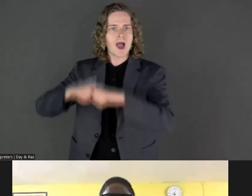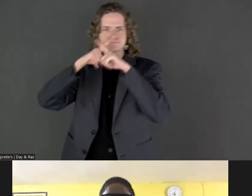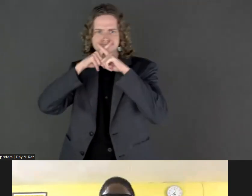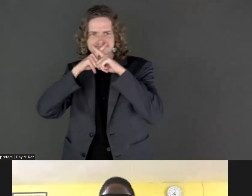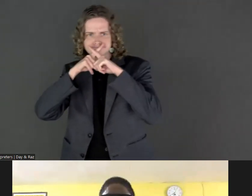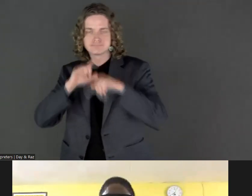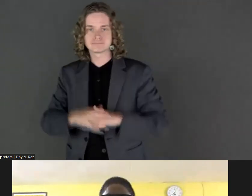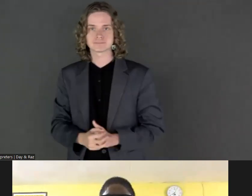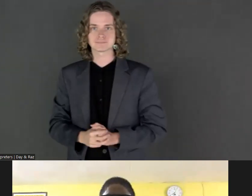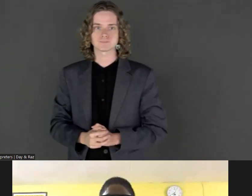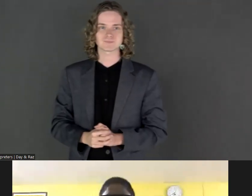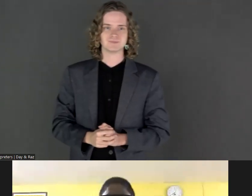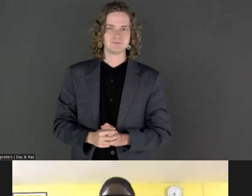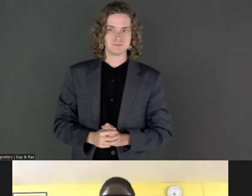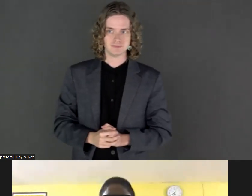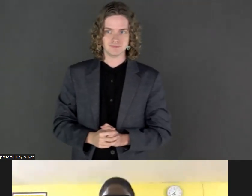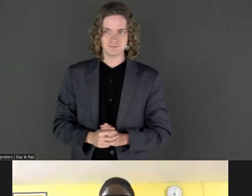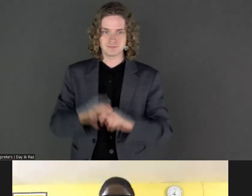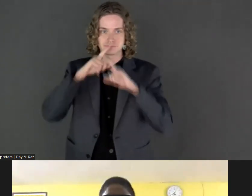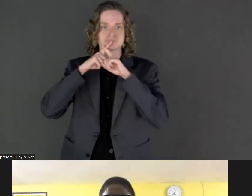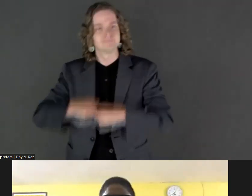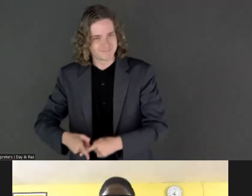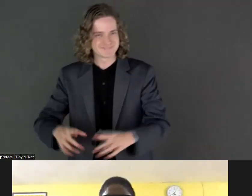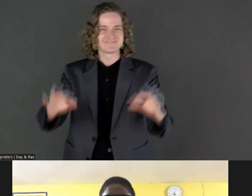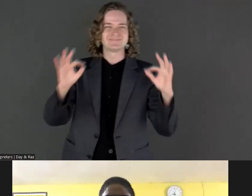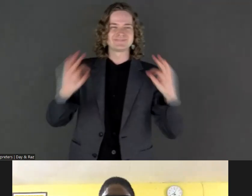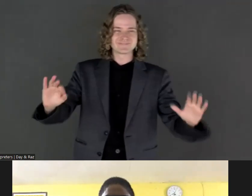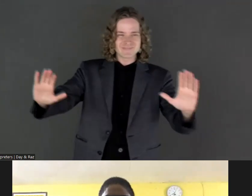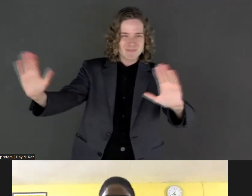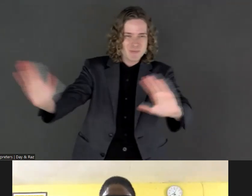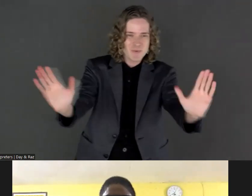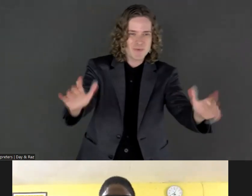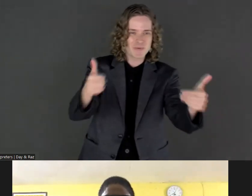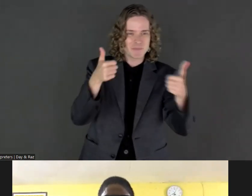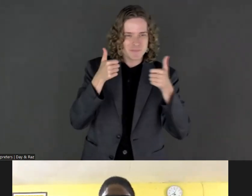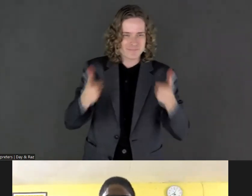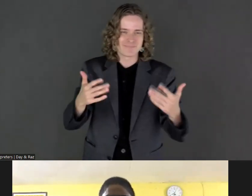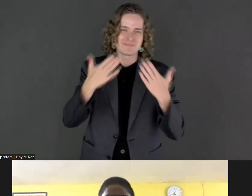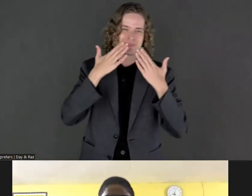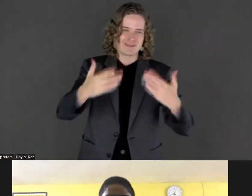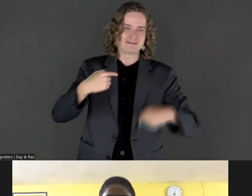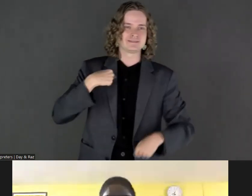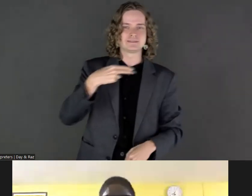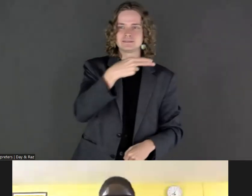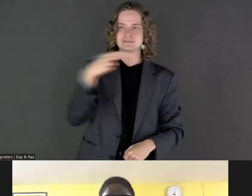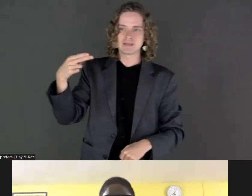Hi, hello. Hello, everybody. Thank you. My name is Yellen is the witch and I'm going